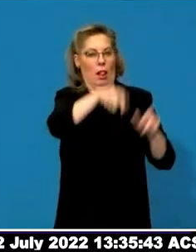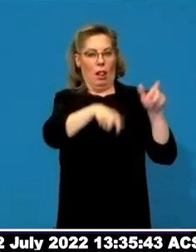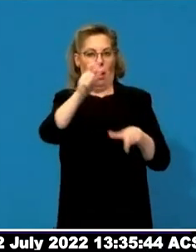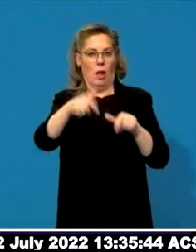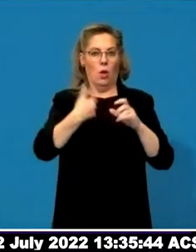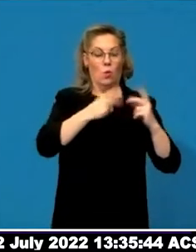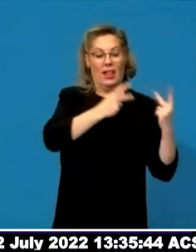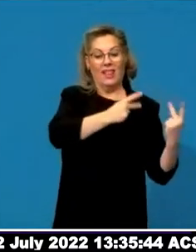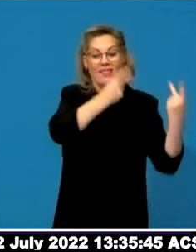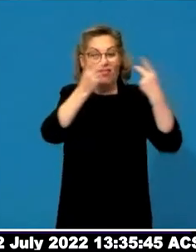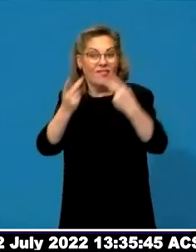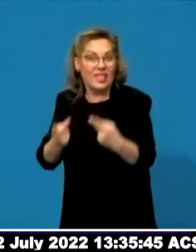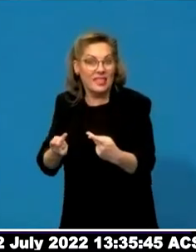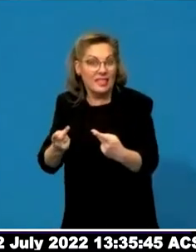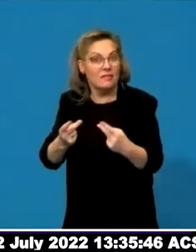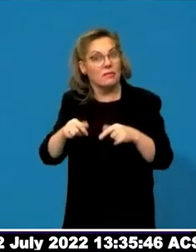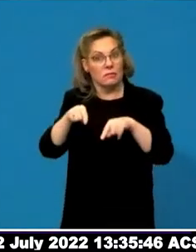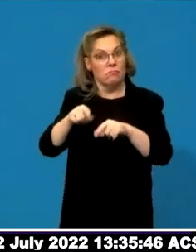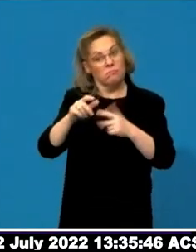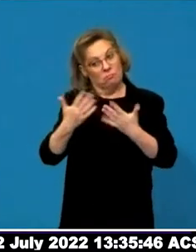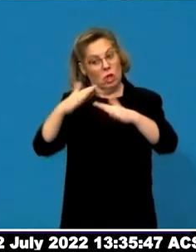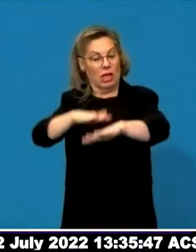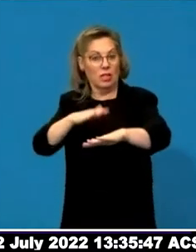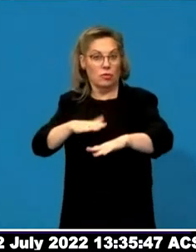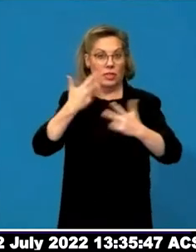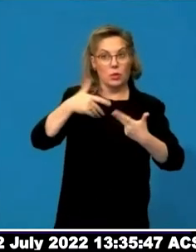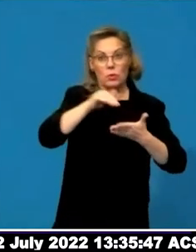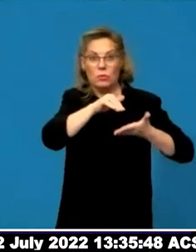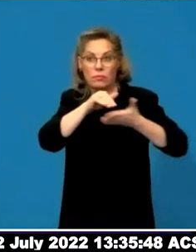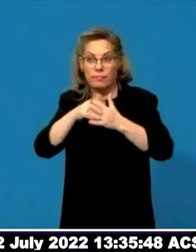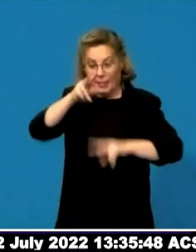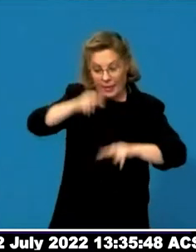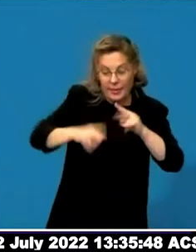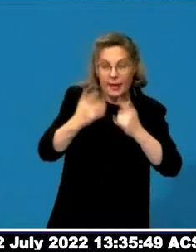those professionals are coming out to do that work? MS McRAE: I think it varies hugely.